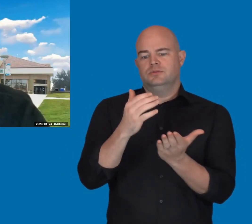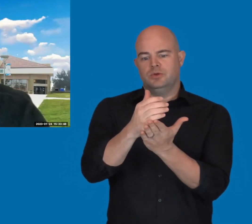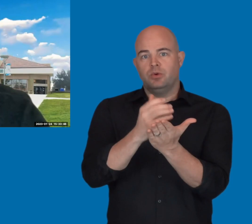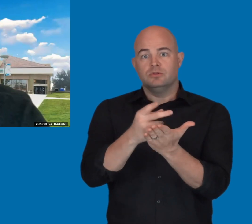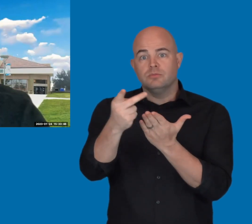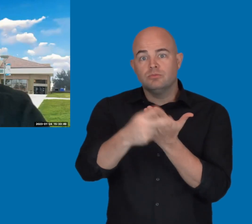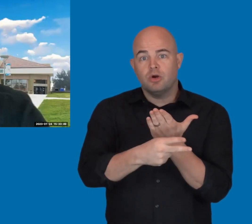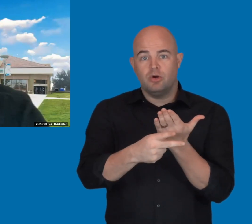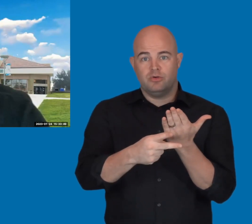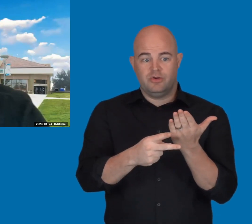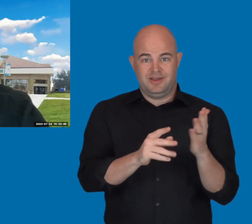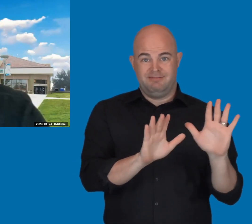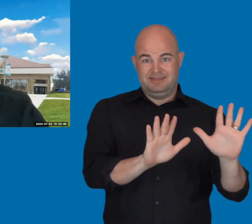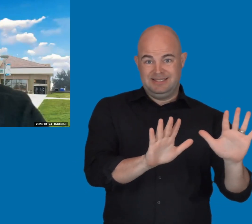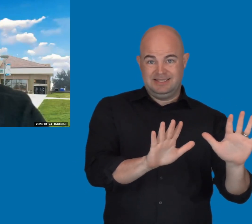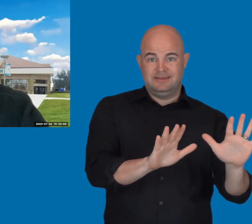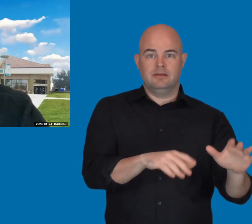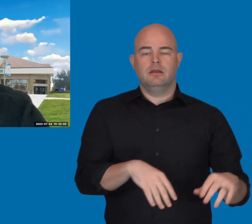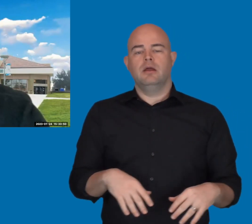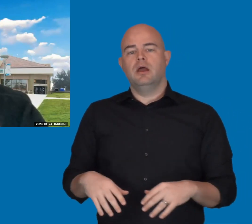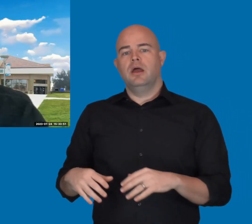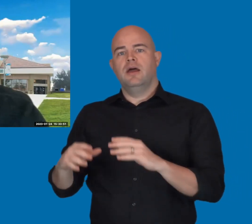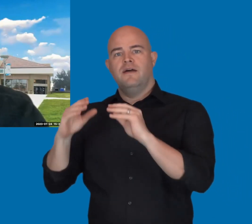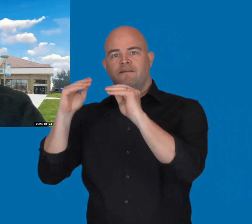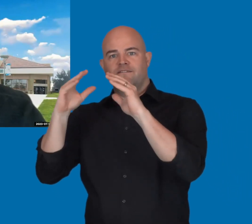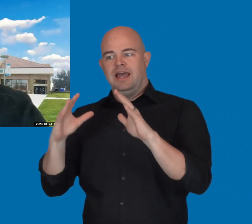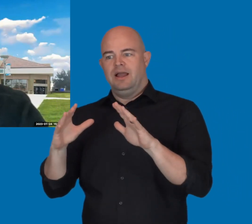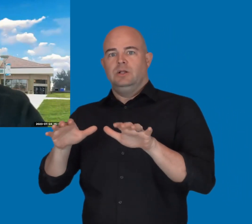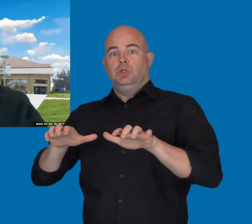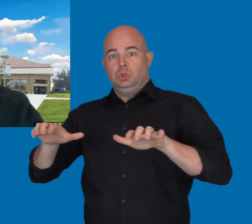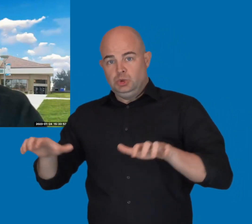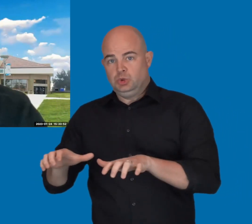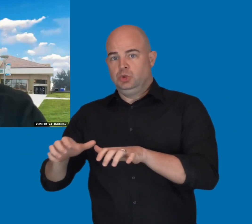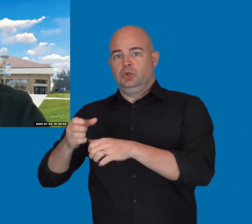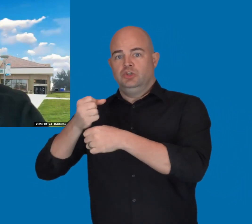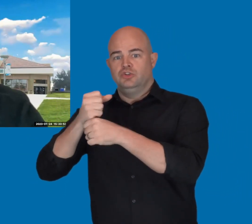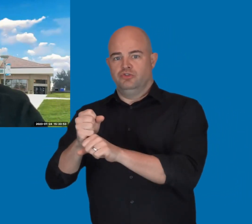it's not verifying anything technical when it comes to accessibility. It's just verifying the possibility